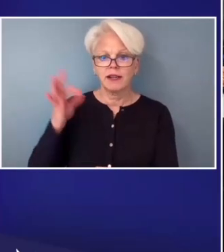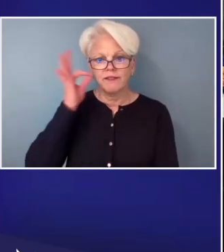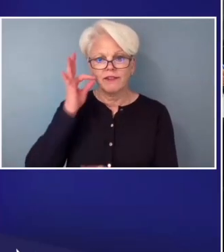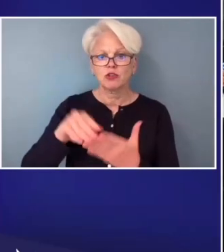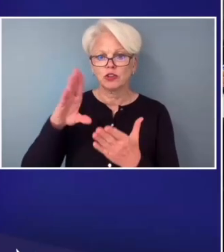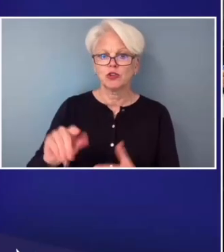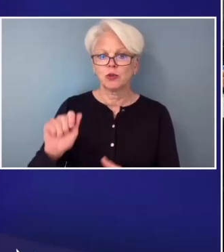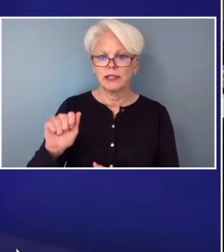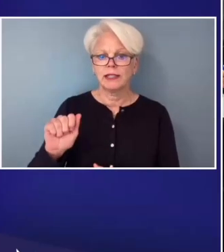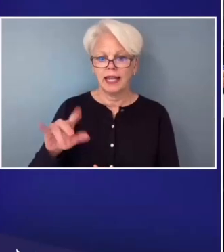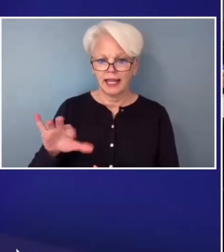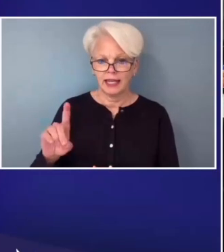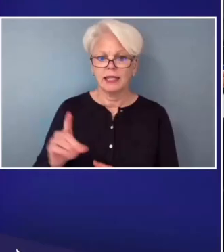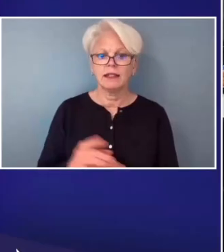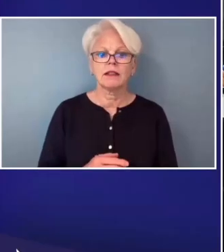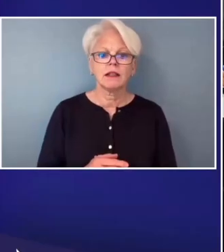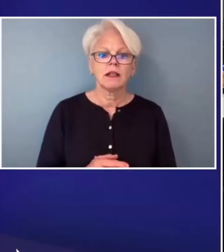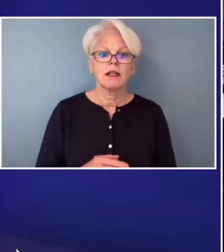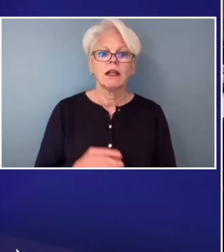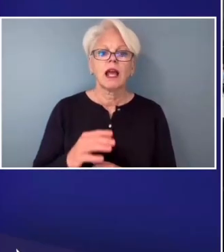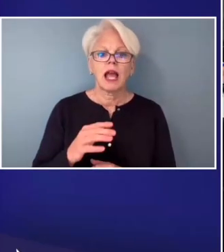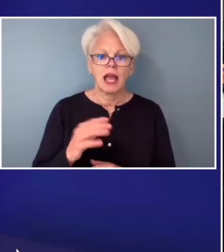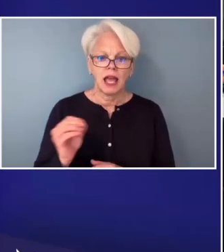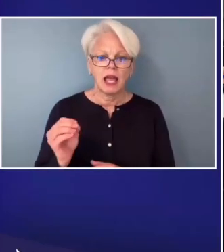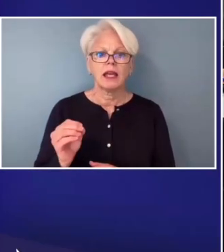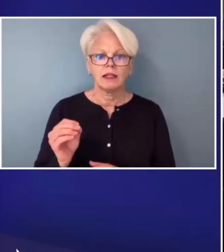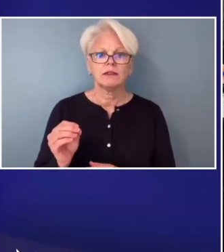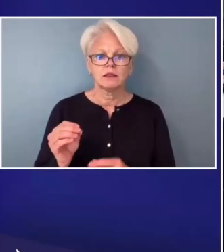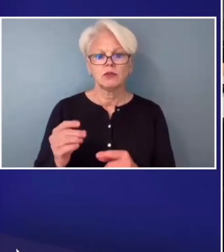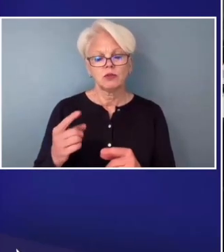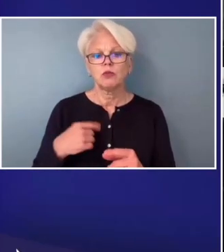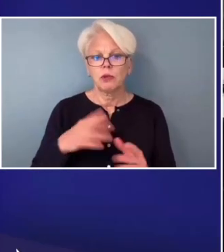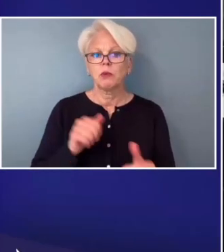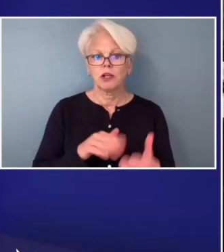we plan to um, address that in the version that we send you on um, May 11th.